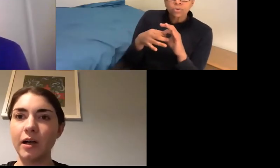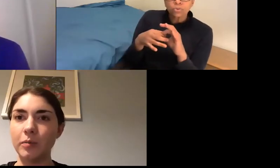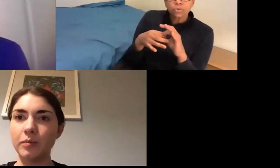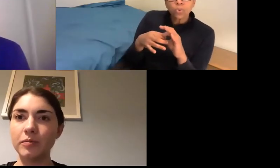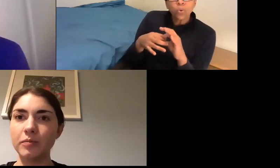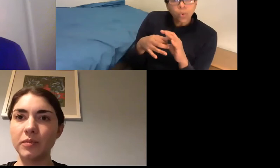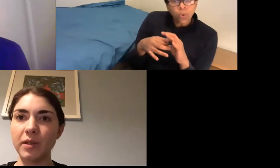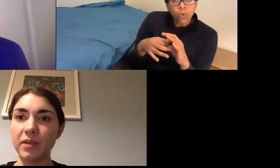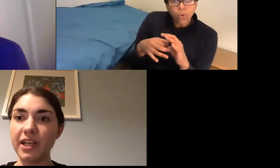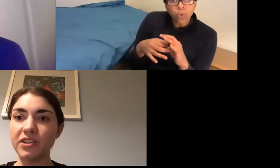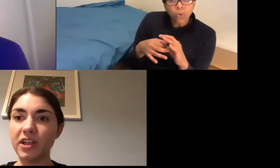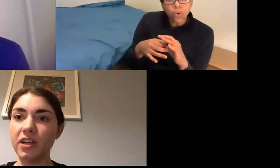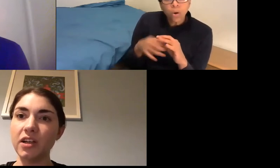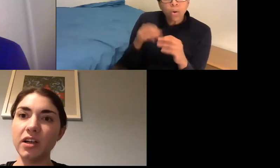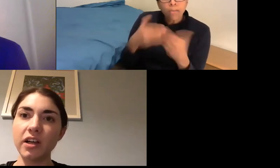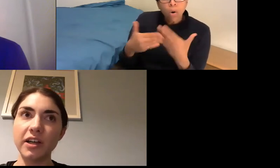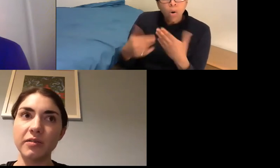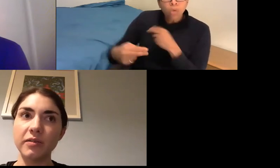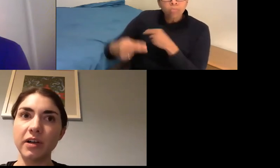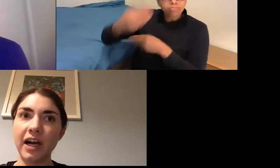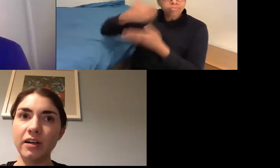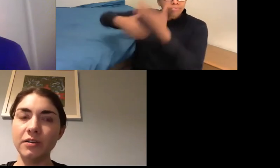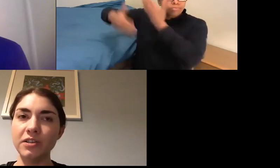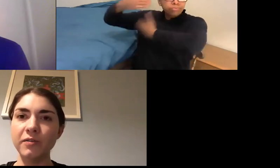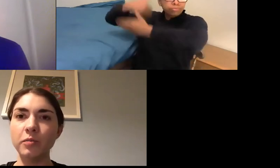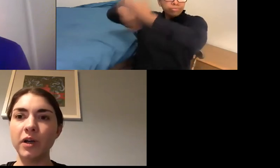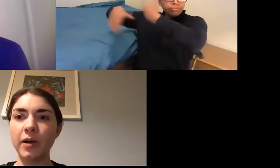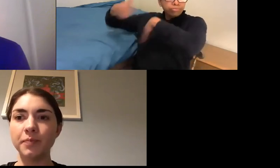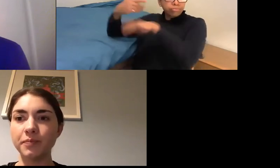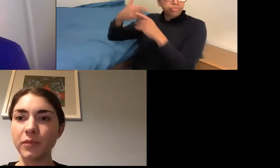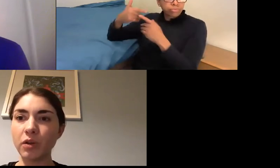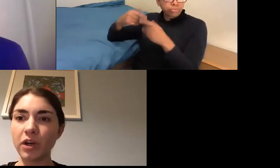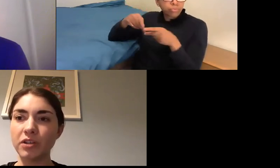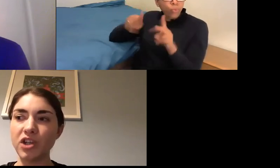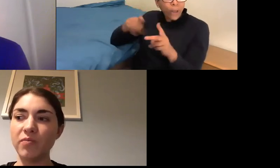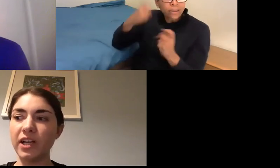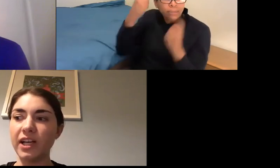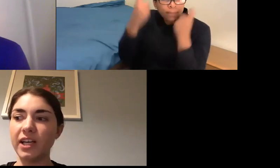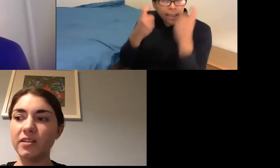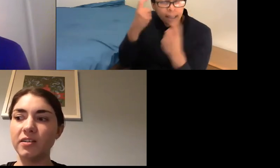and in Malaysia, kind of how do you think, kind of generally,